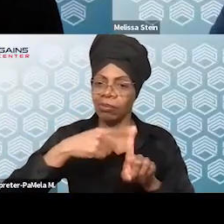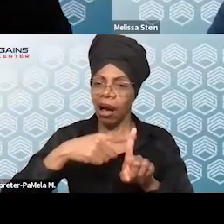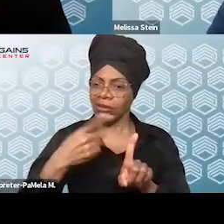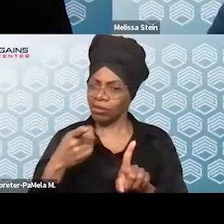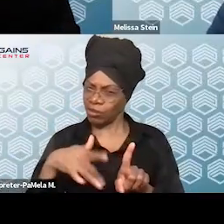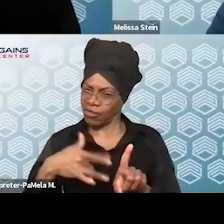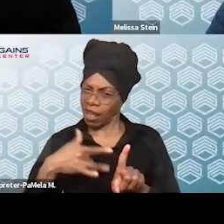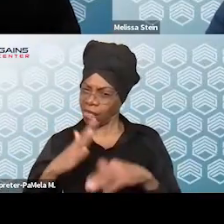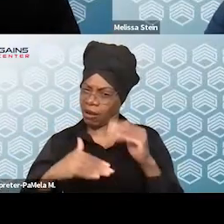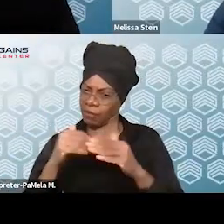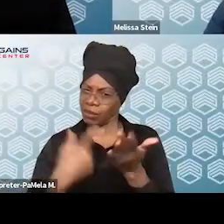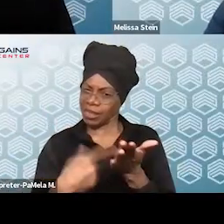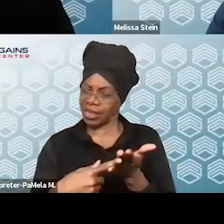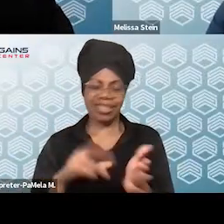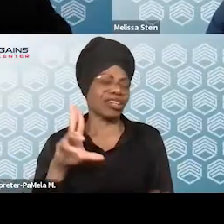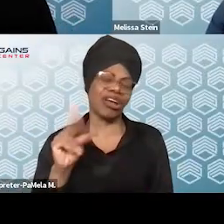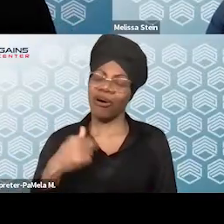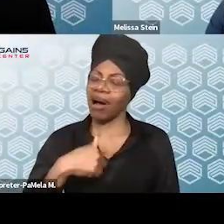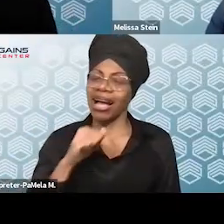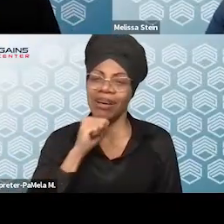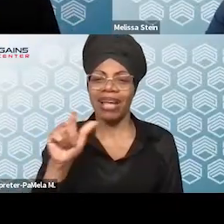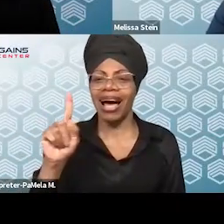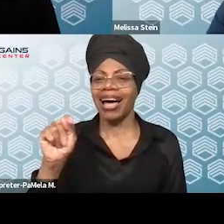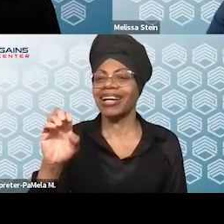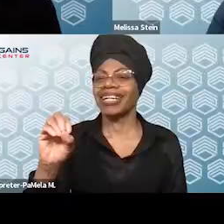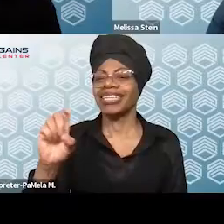I don't. I am not a toxicologist.